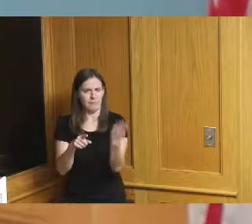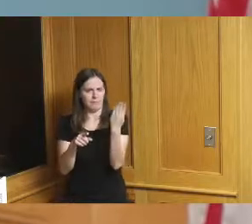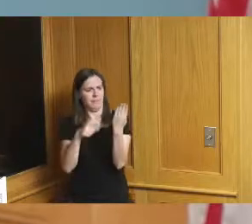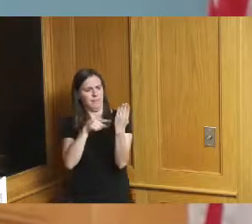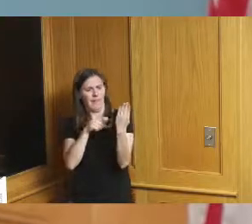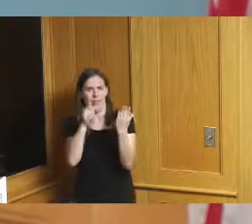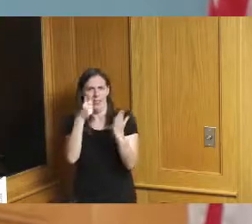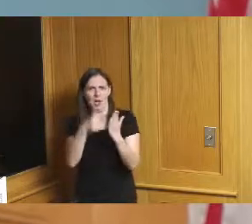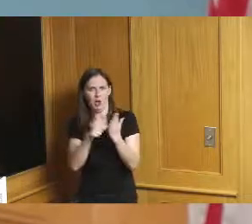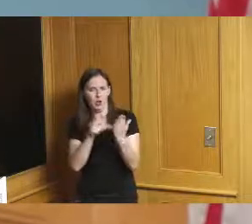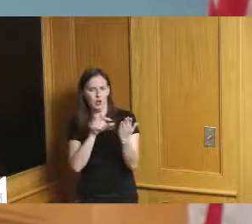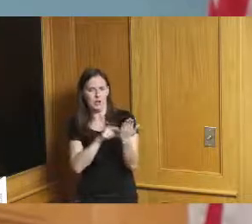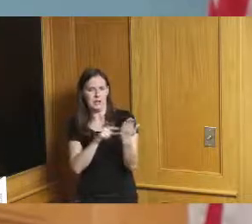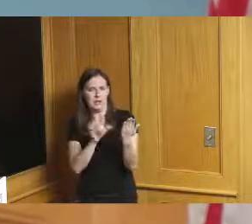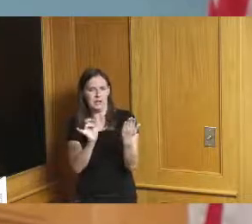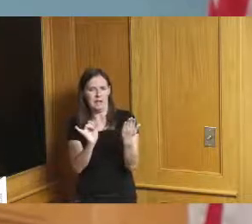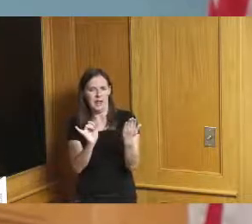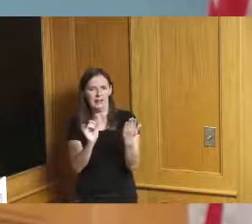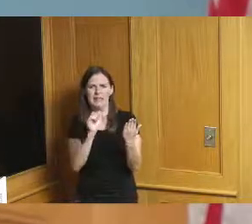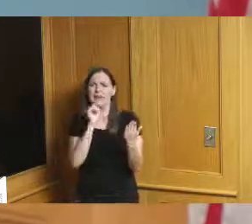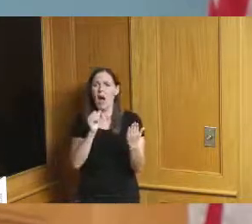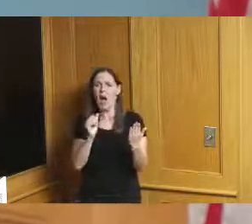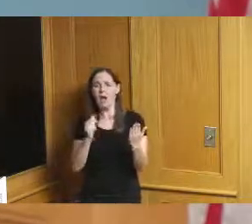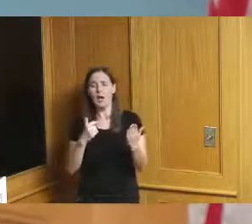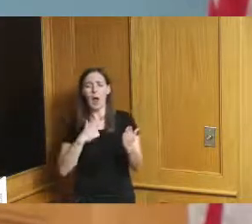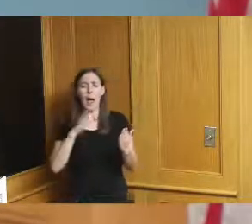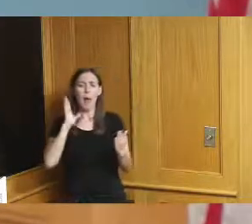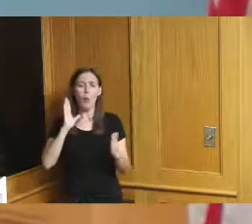just be there I'm going to accept some comments but i can't do nothing about the comments